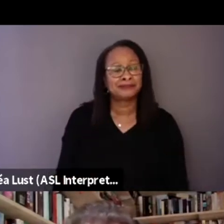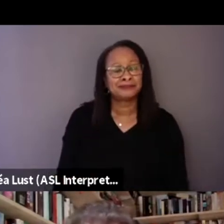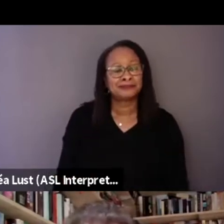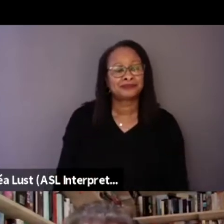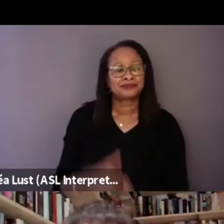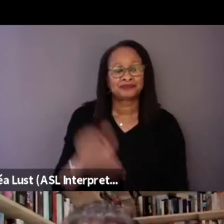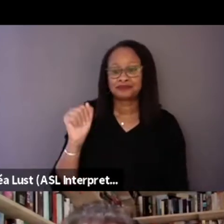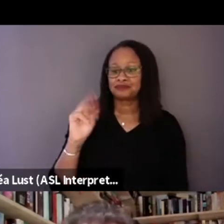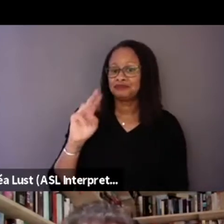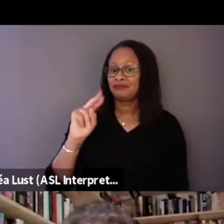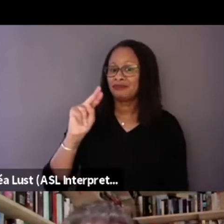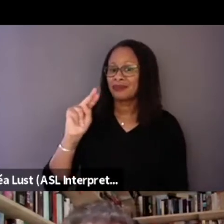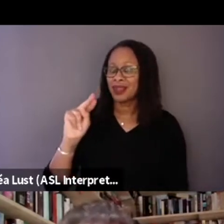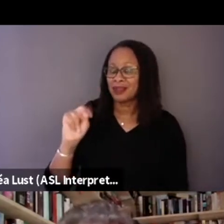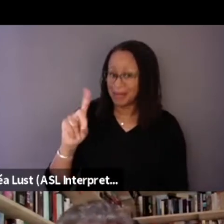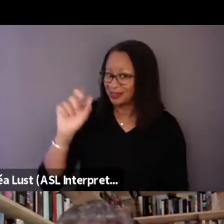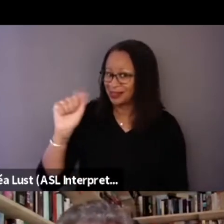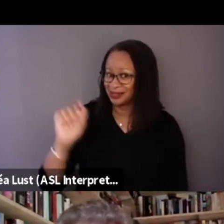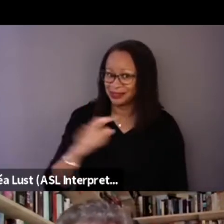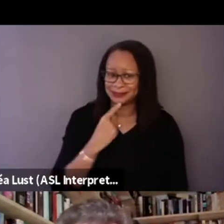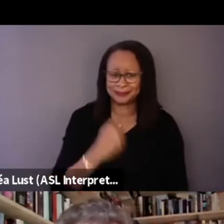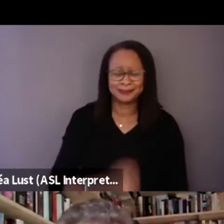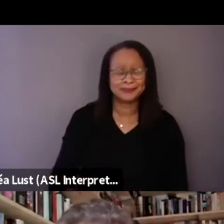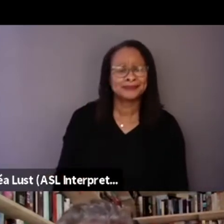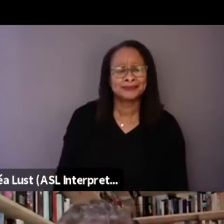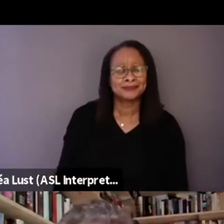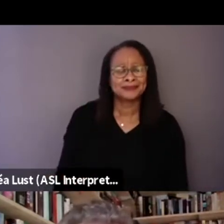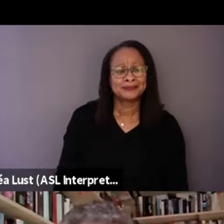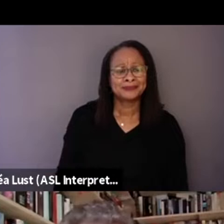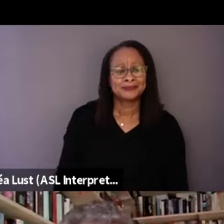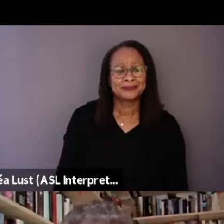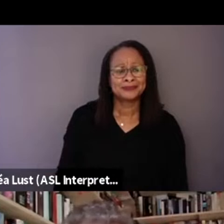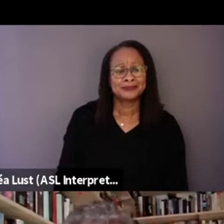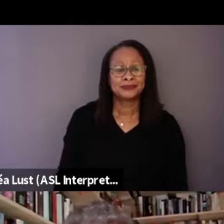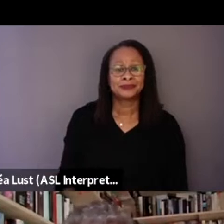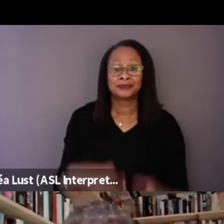I think one of the great things about working with Ady